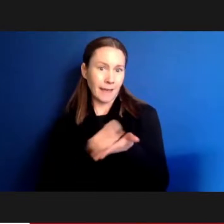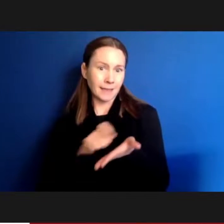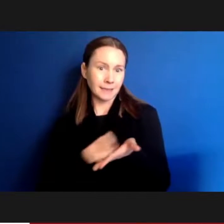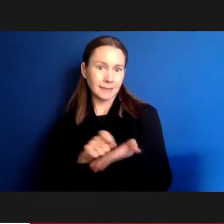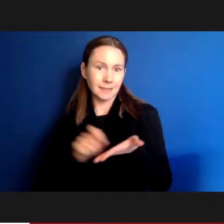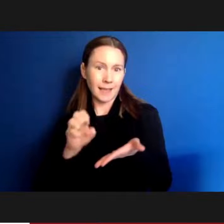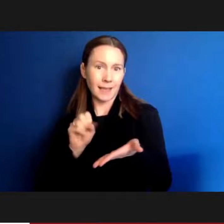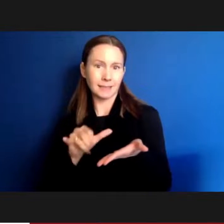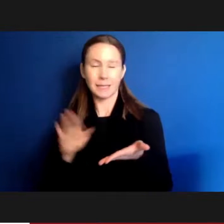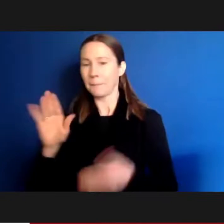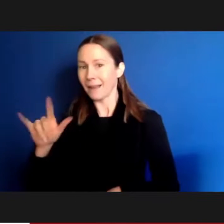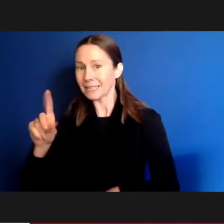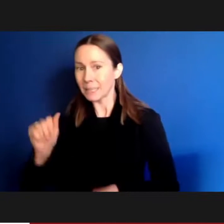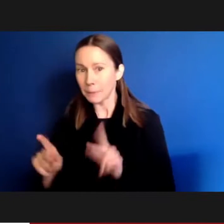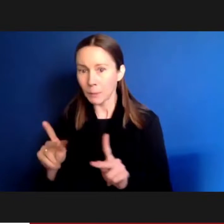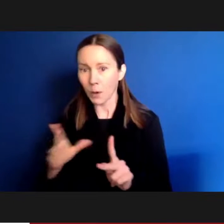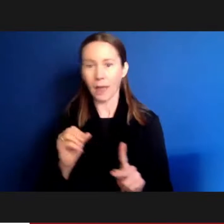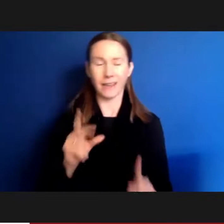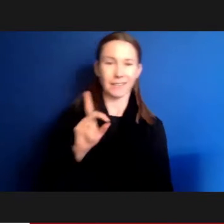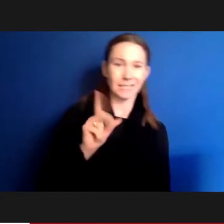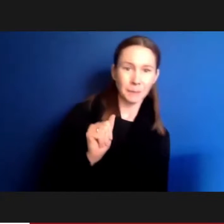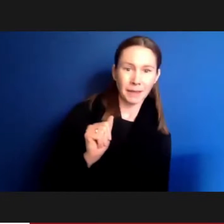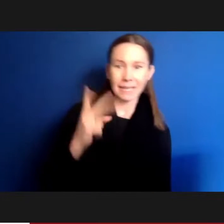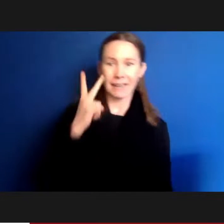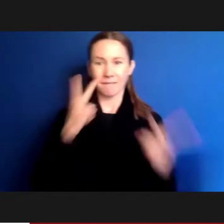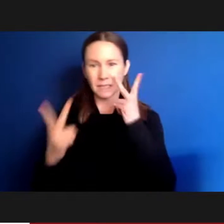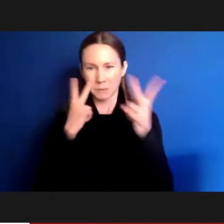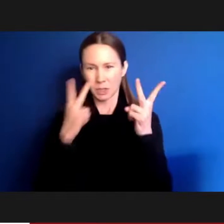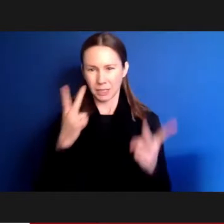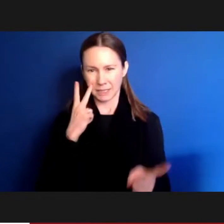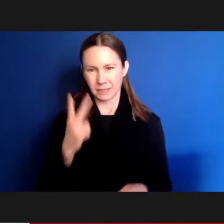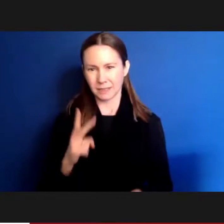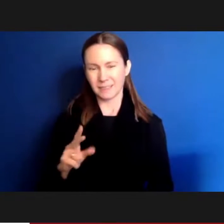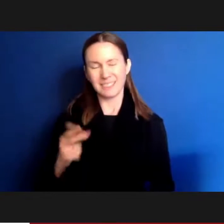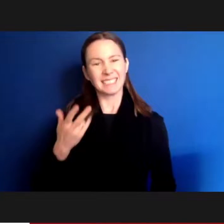and “Disability Visibility: 17 First-Person Stories for Today”,